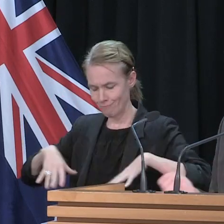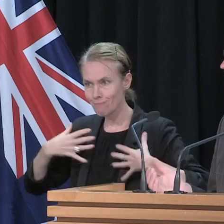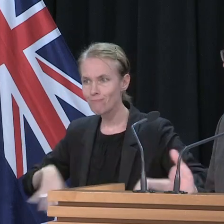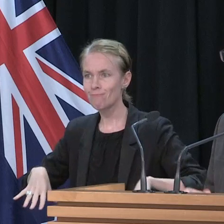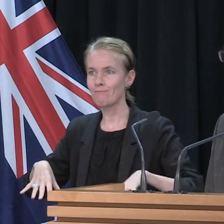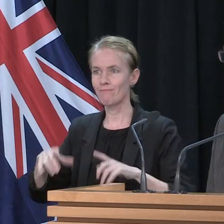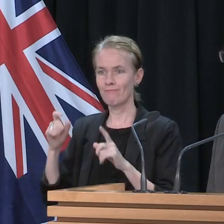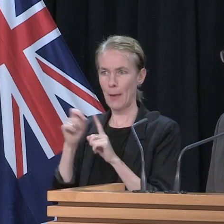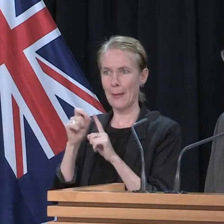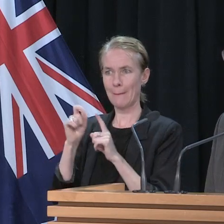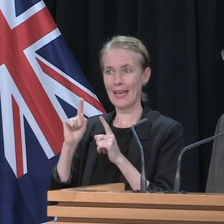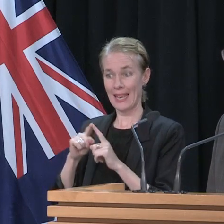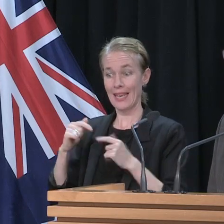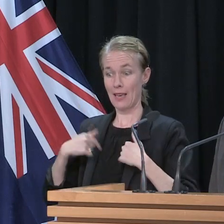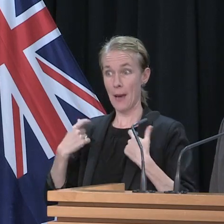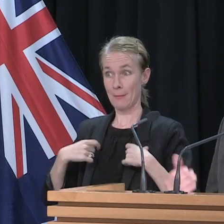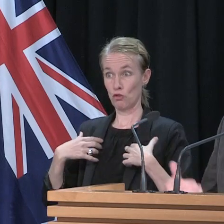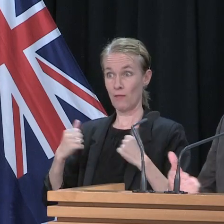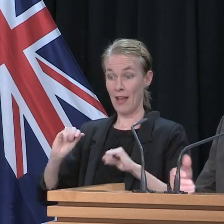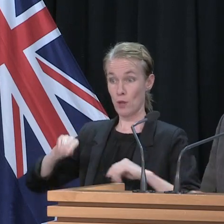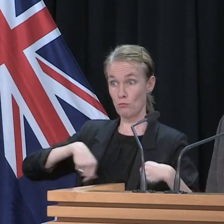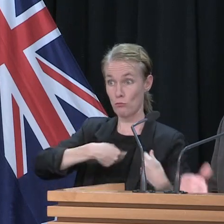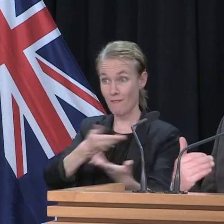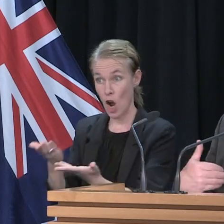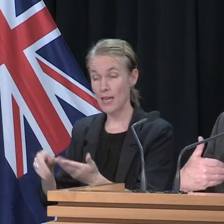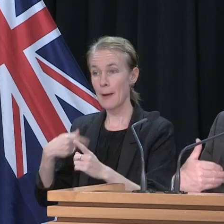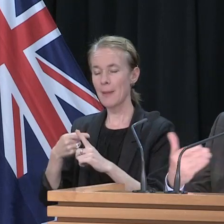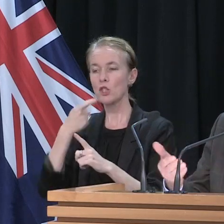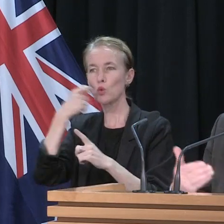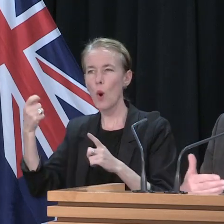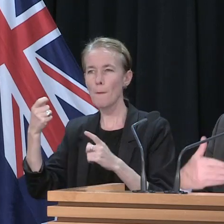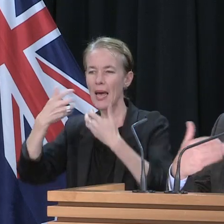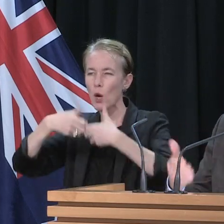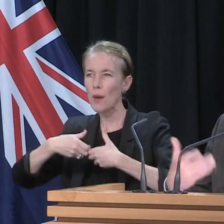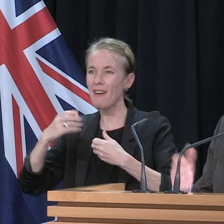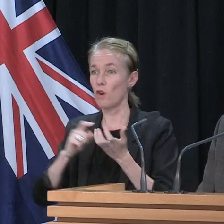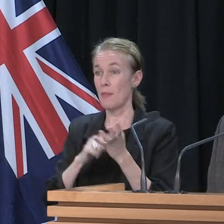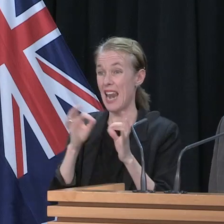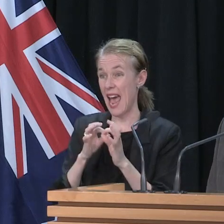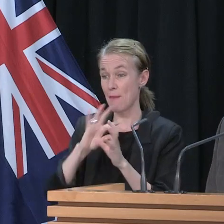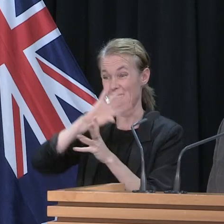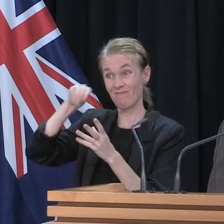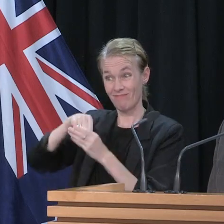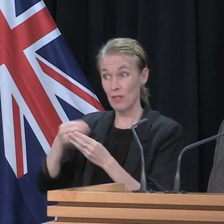to do the swab which is additional time. The PPE is provided nationally by us and